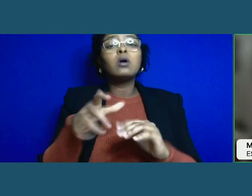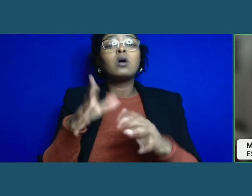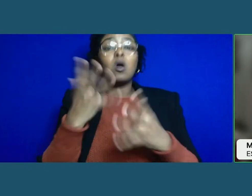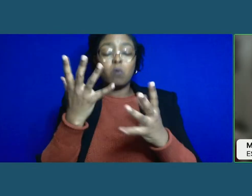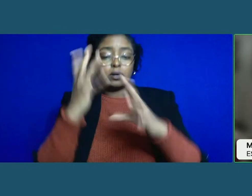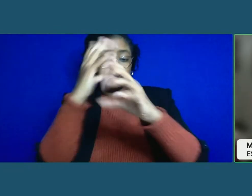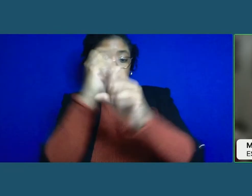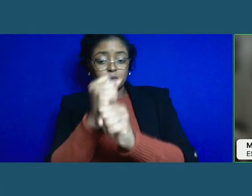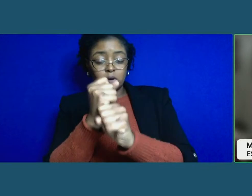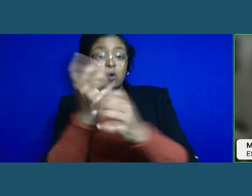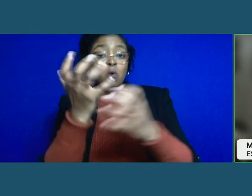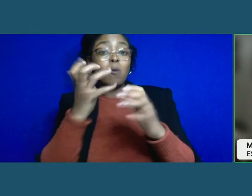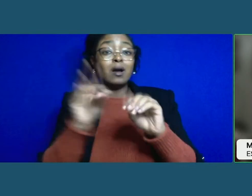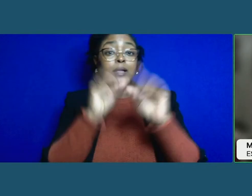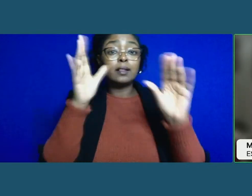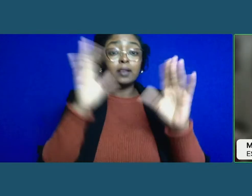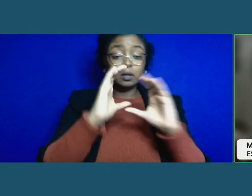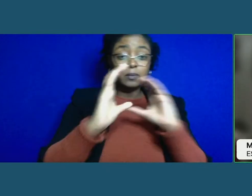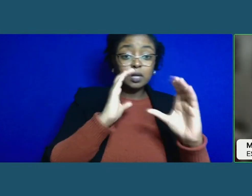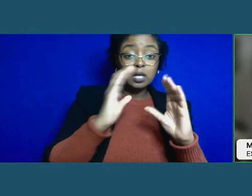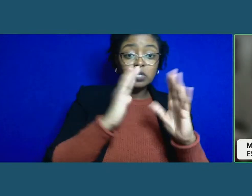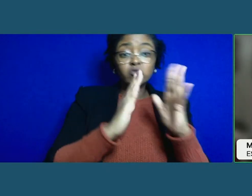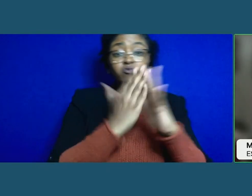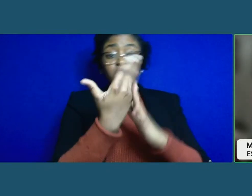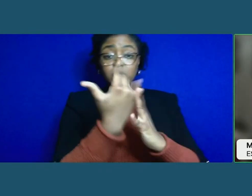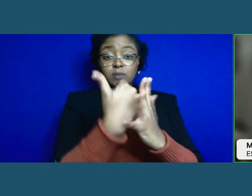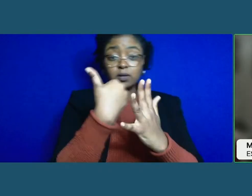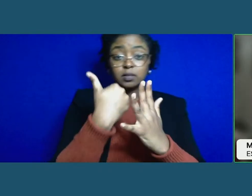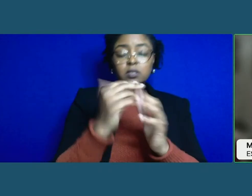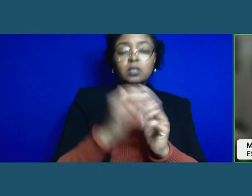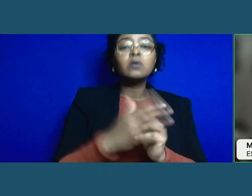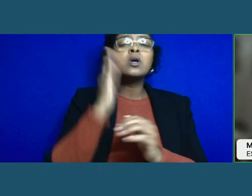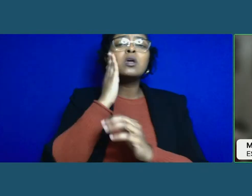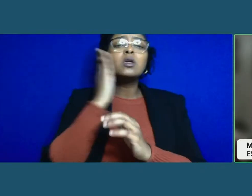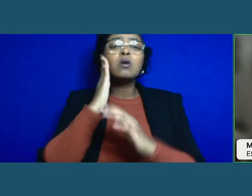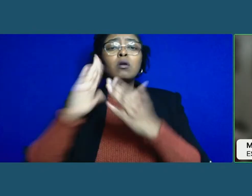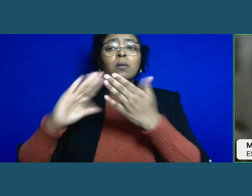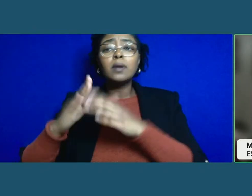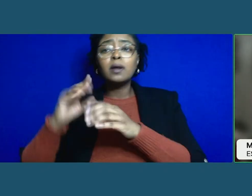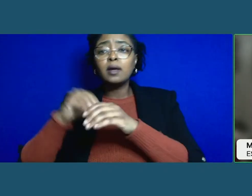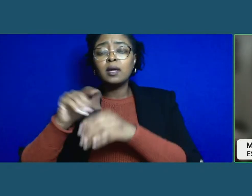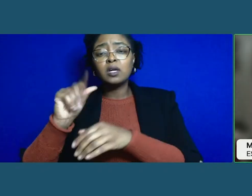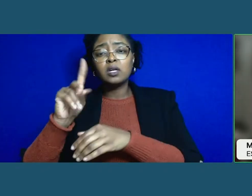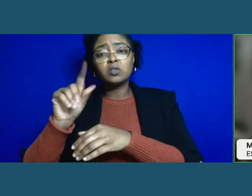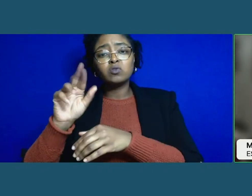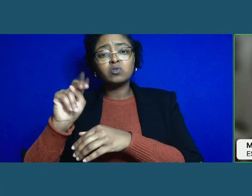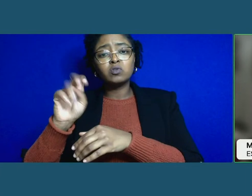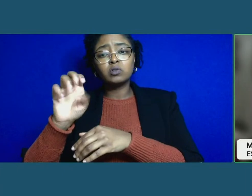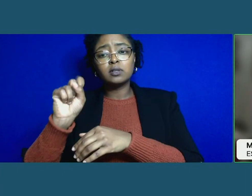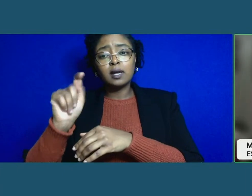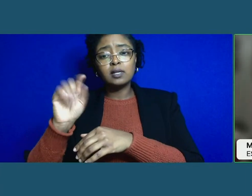tolerance for them. So just to sum up, we want clear communications and transparency